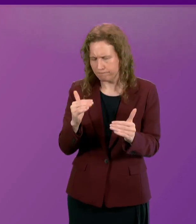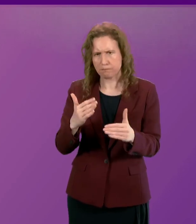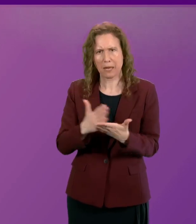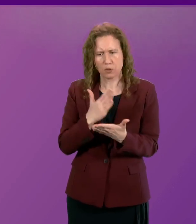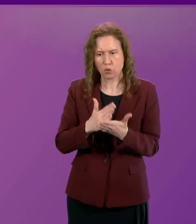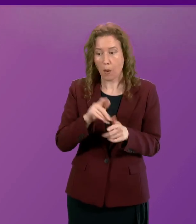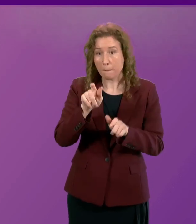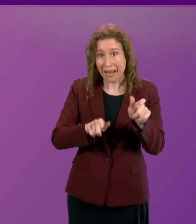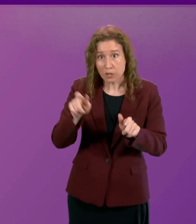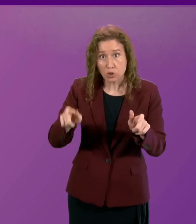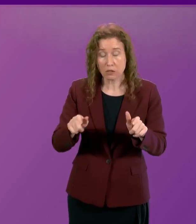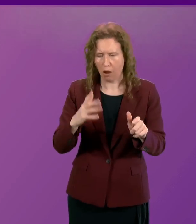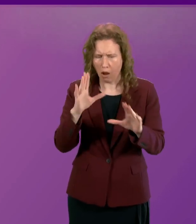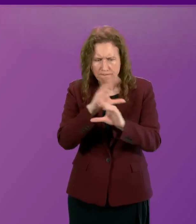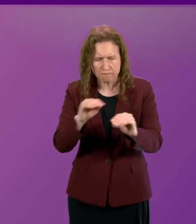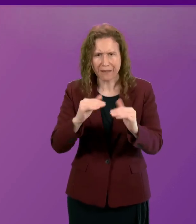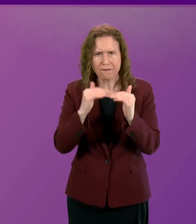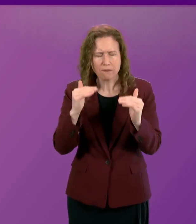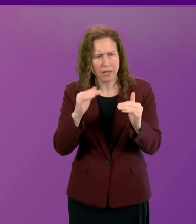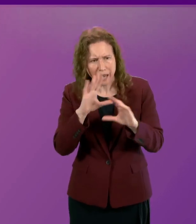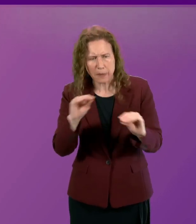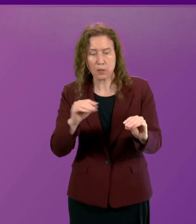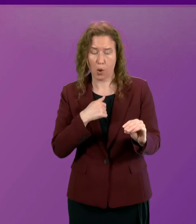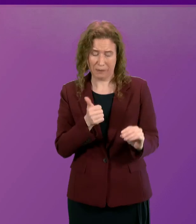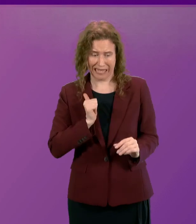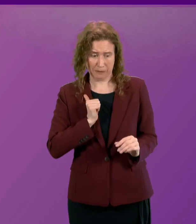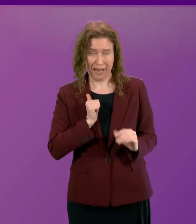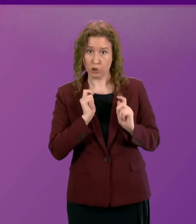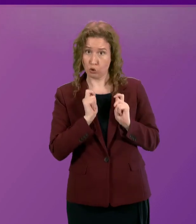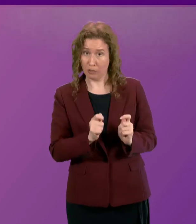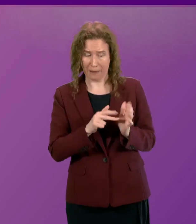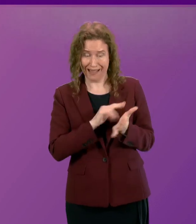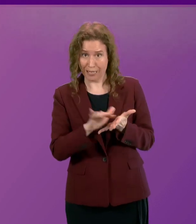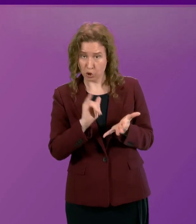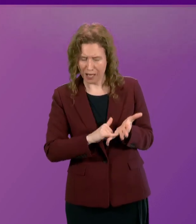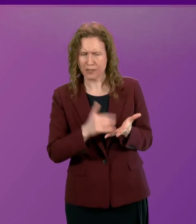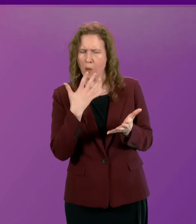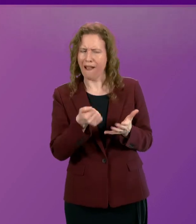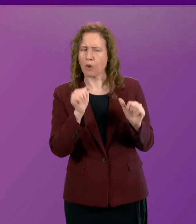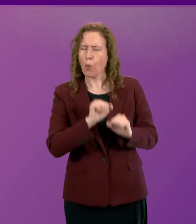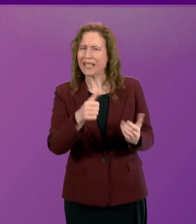are accurately informed of waiting times for NHS treatments following referrals to a specialist.